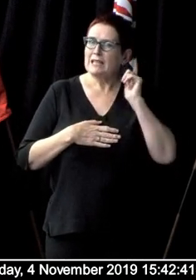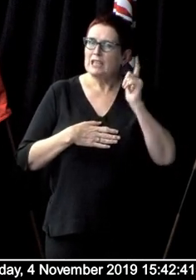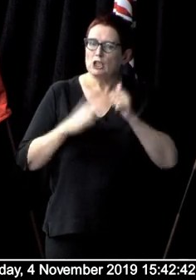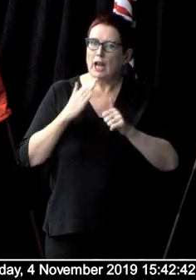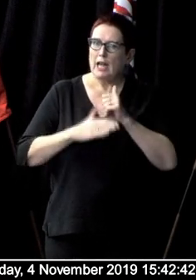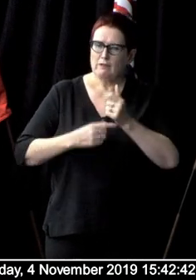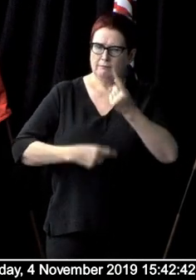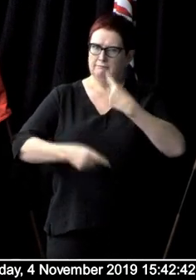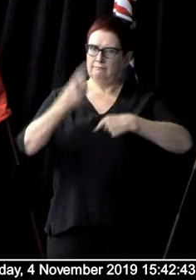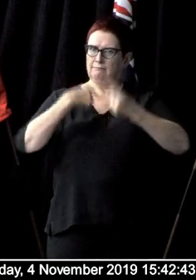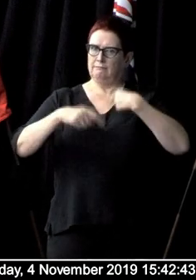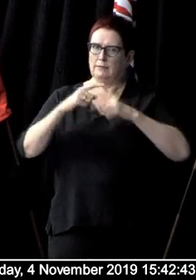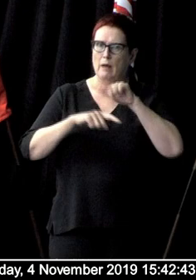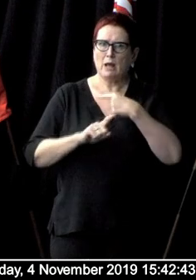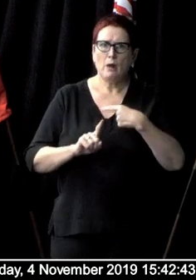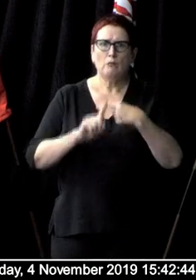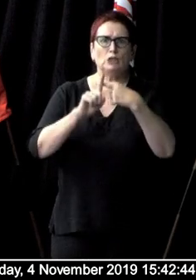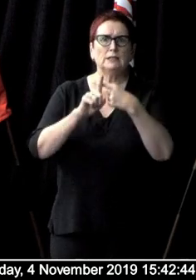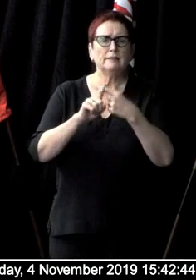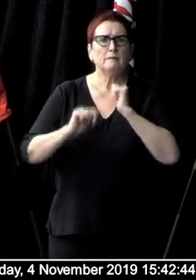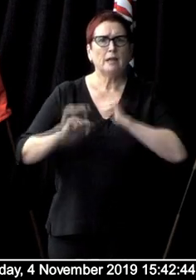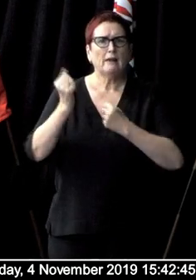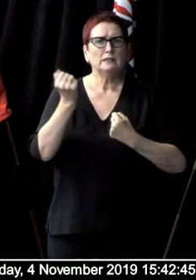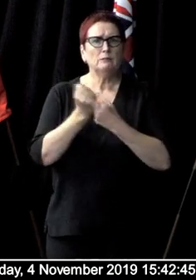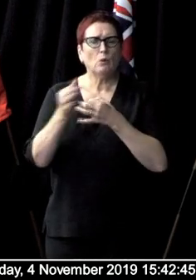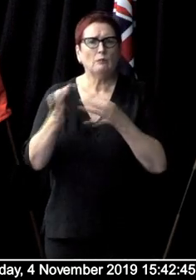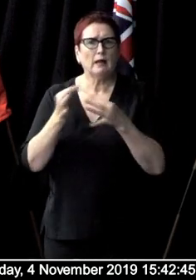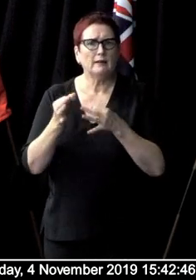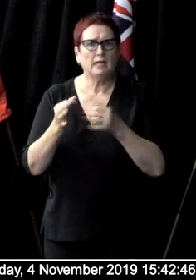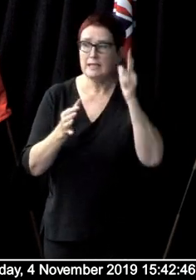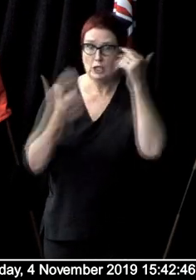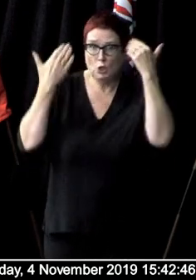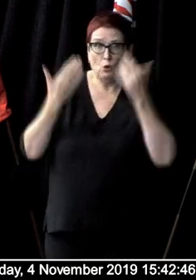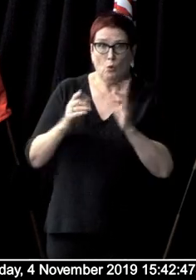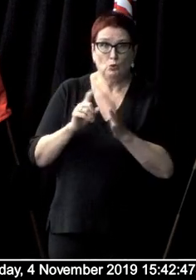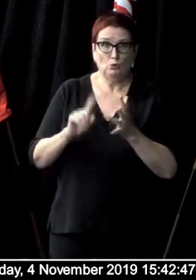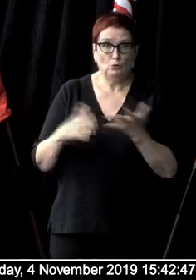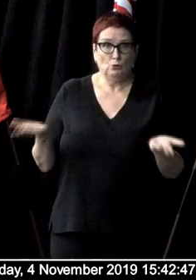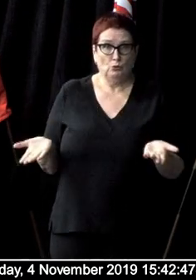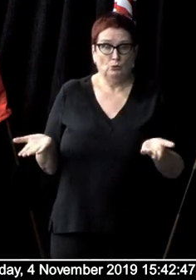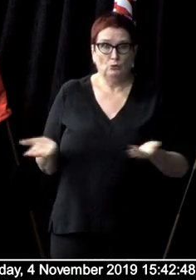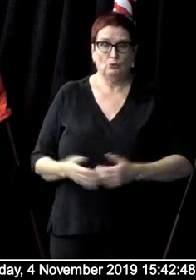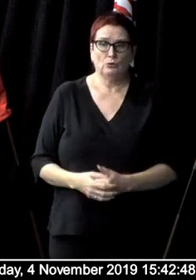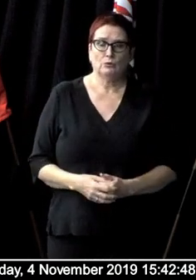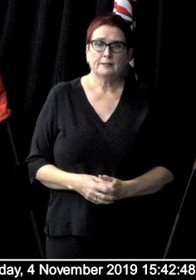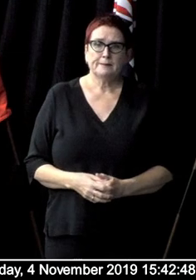positive behaviour support plans that are in place for that child to counteract